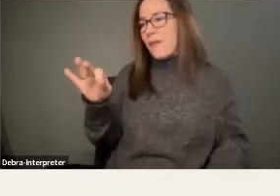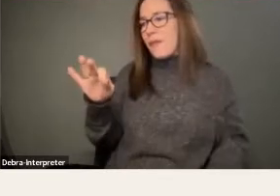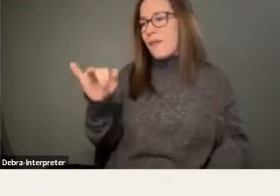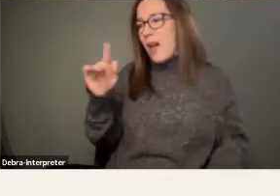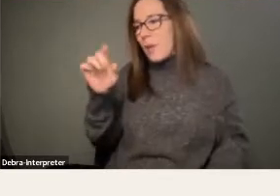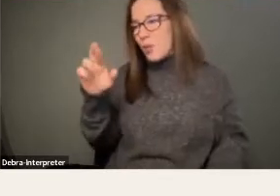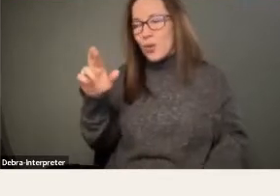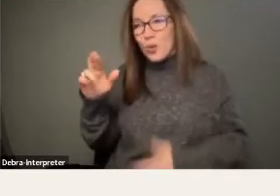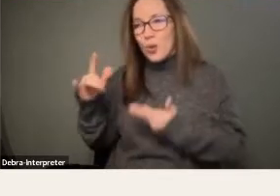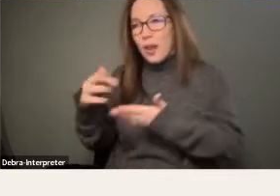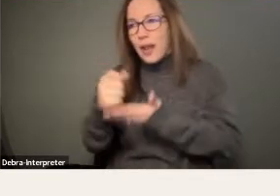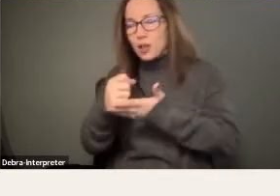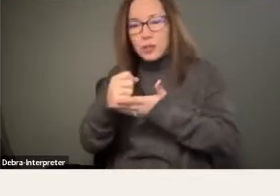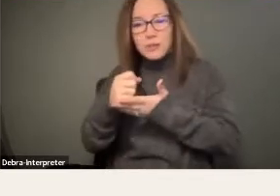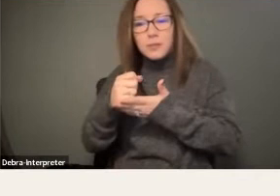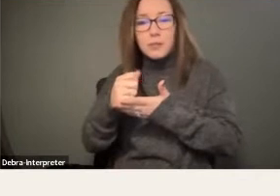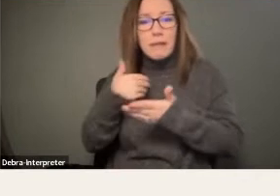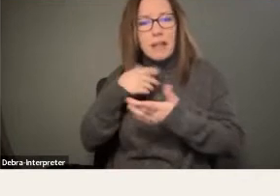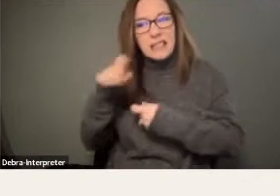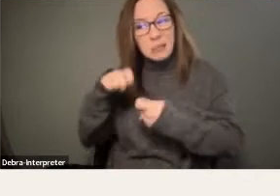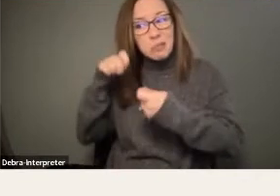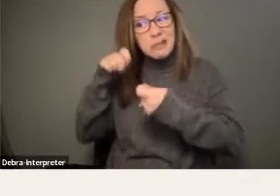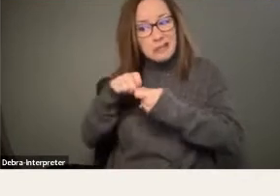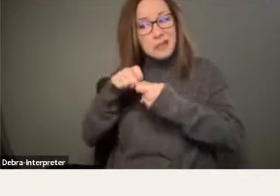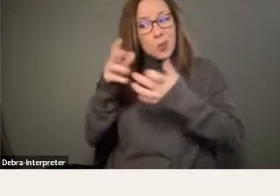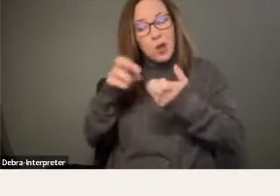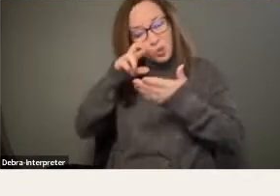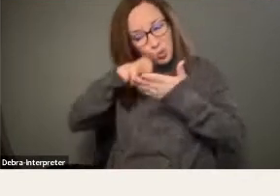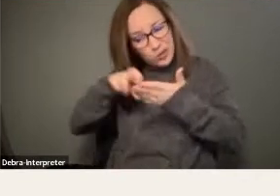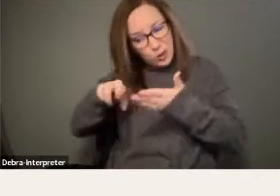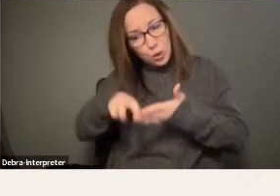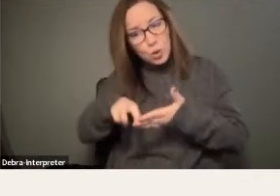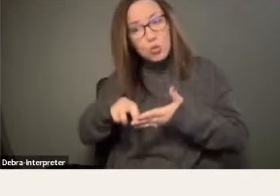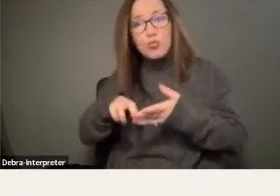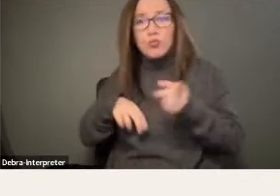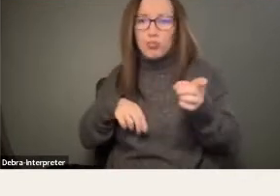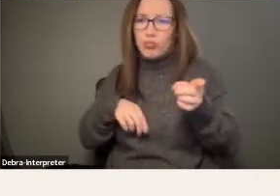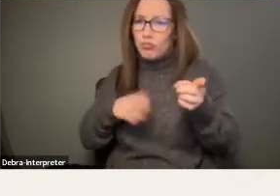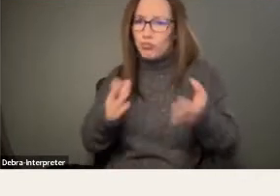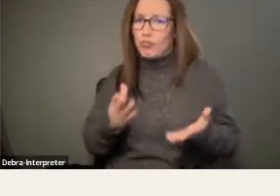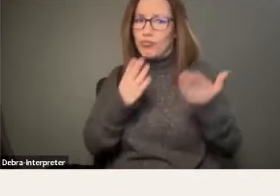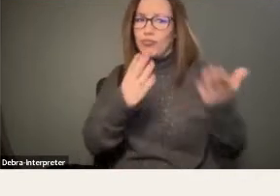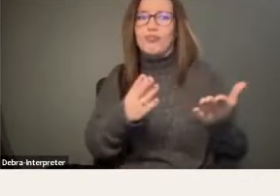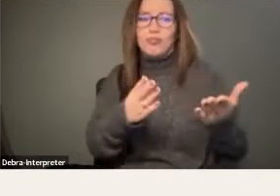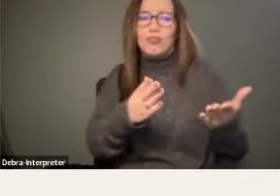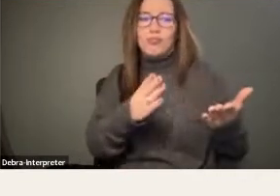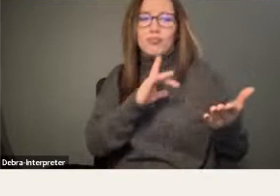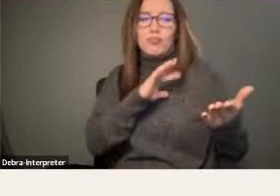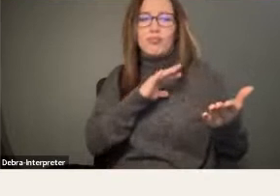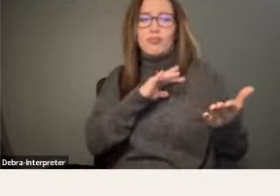SOEULT samples, a TPAOEU TPWER collection. A really great material. So if you do have a very specific